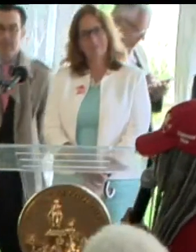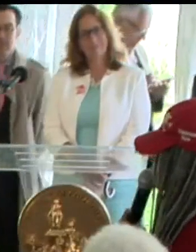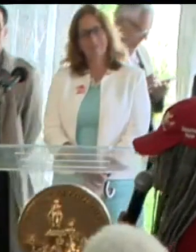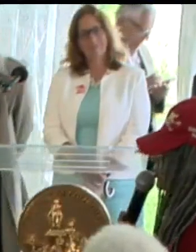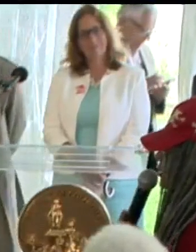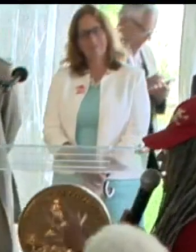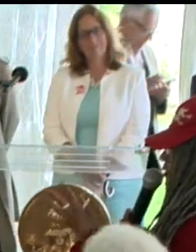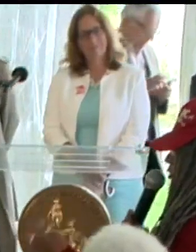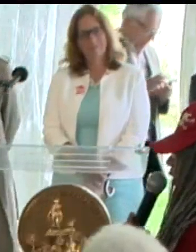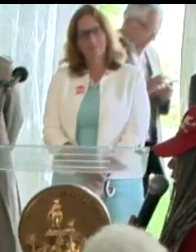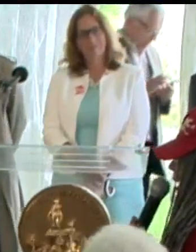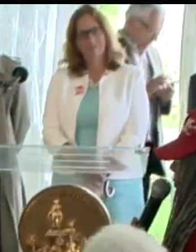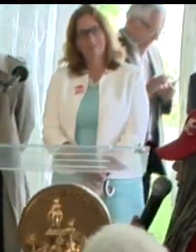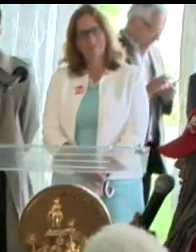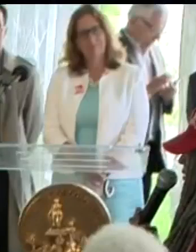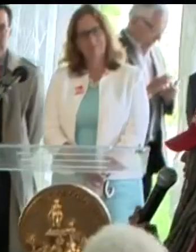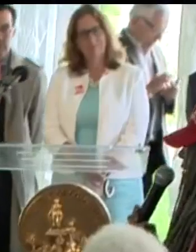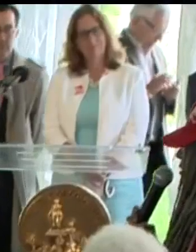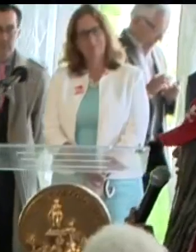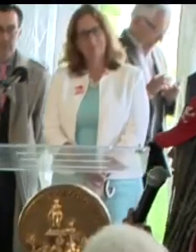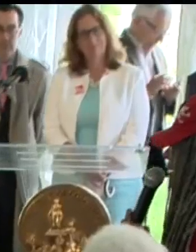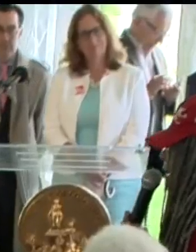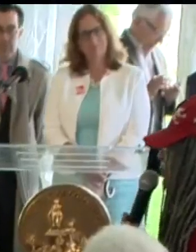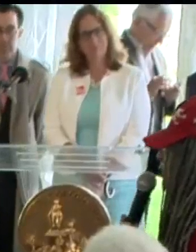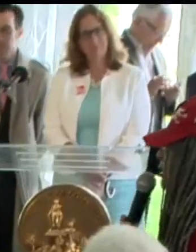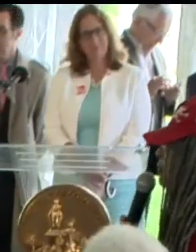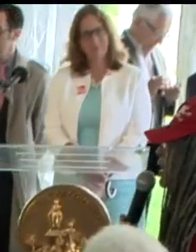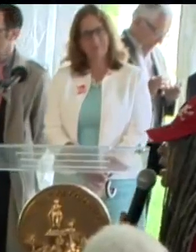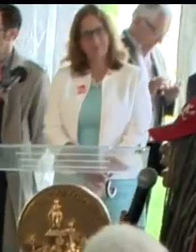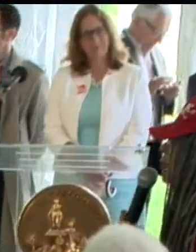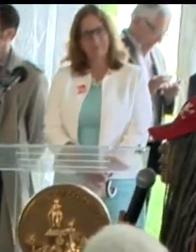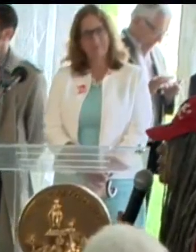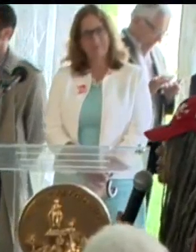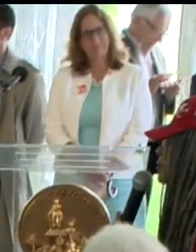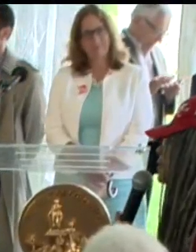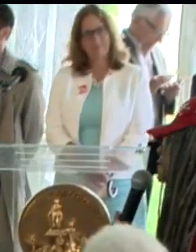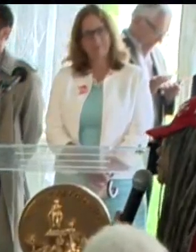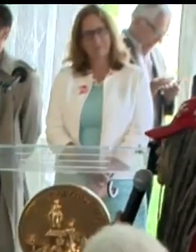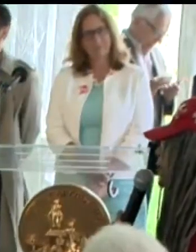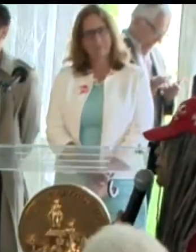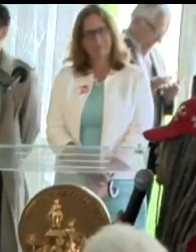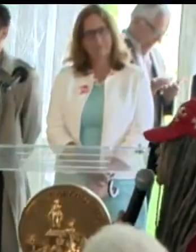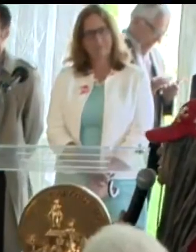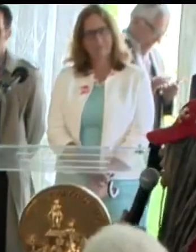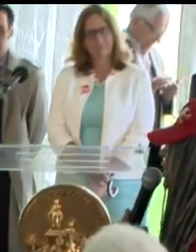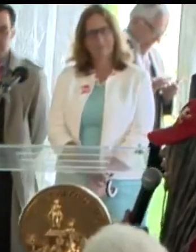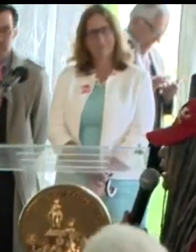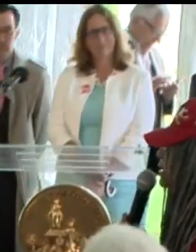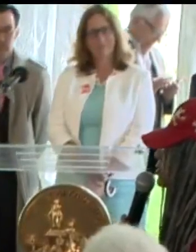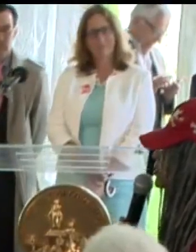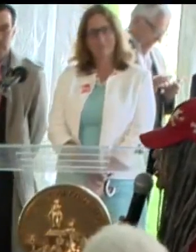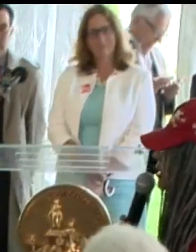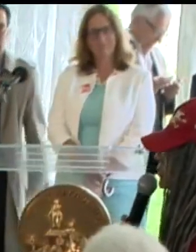FRUITION, AND ALSO OUR ORGANIZATION STAND UP FOR